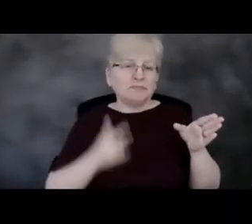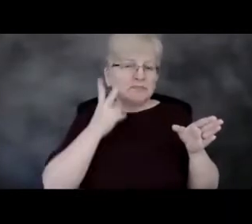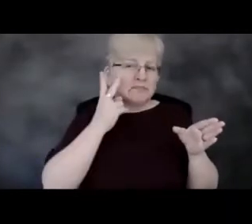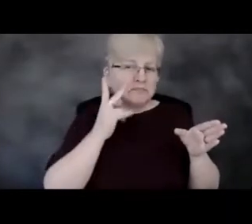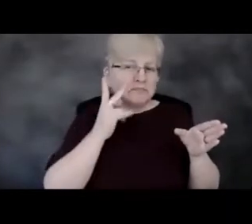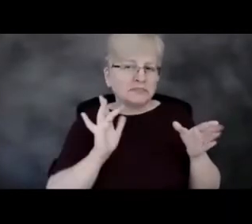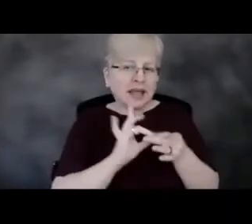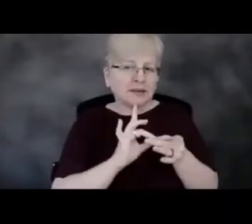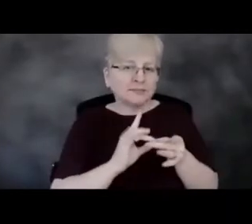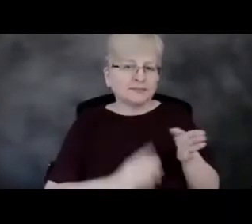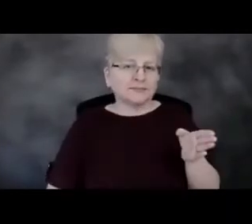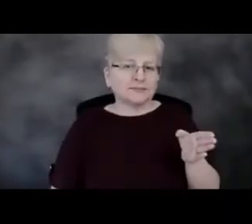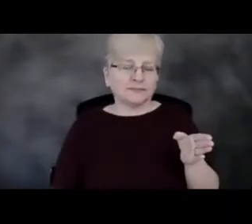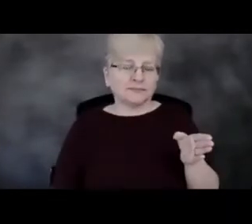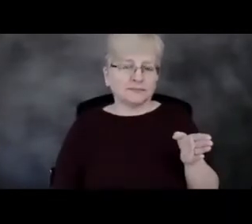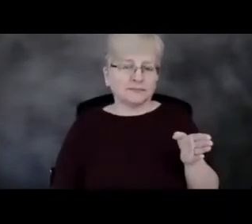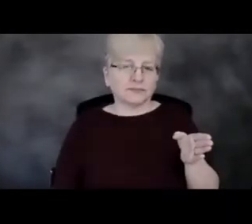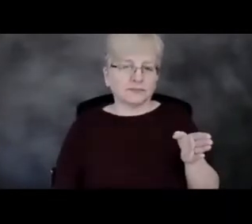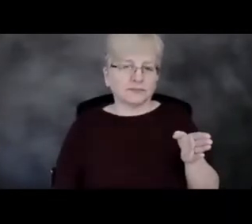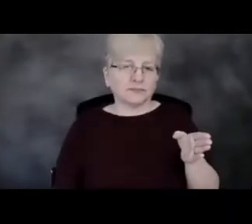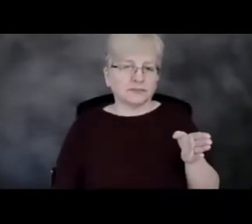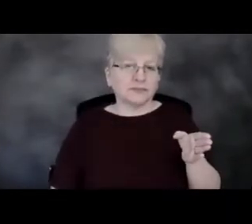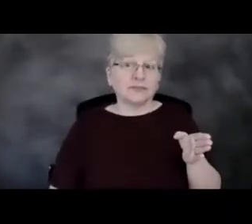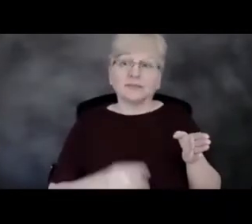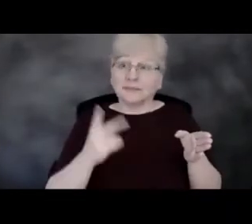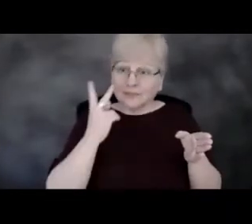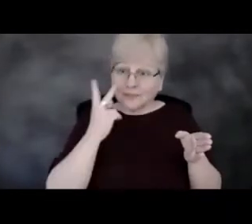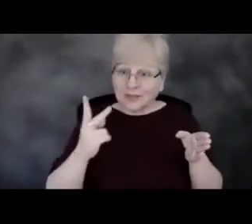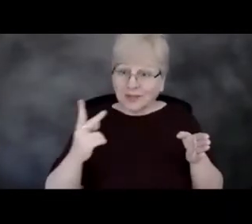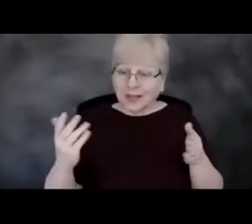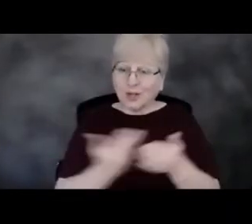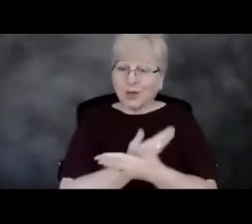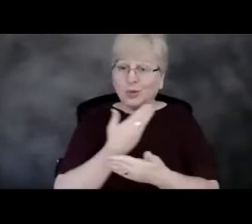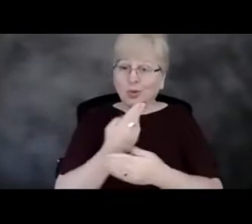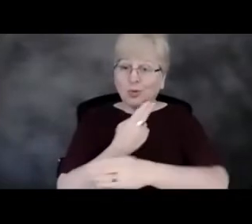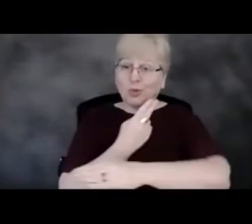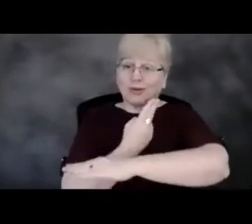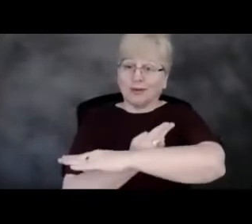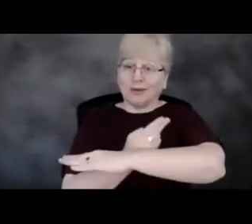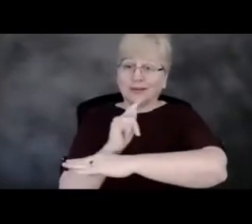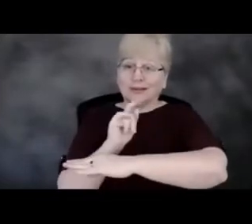It should open in a new tab. 16:55:00 Let's see. I obviously linked to